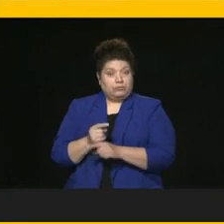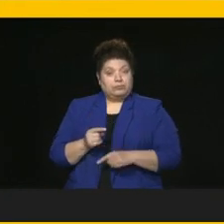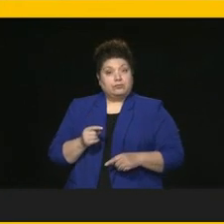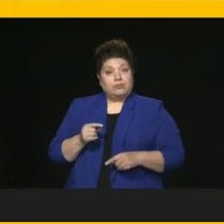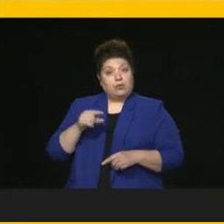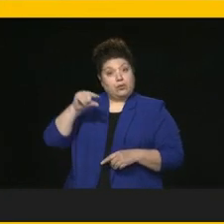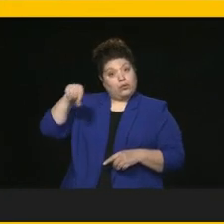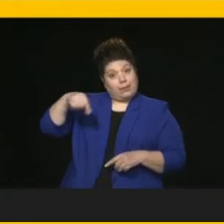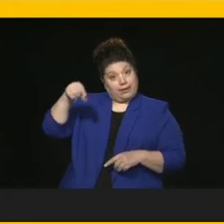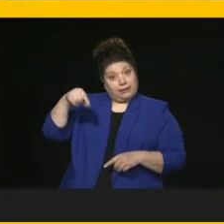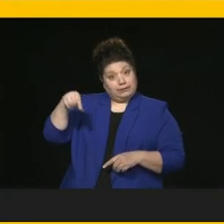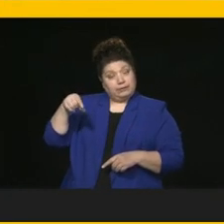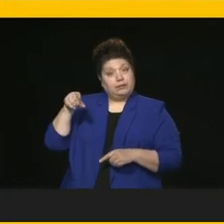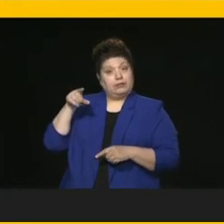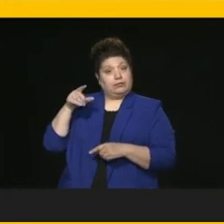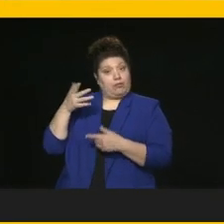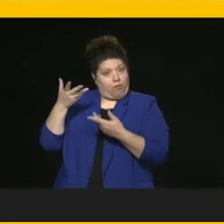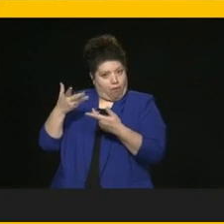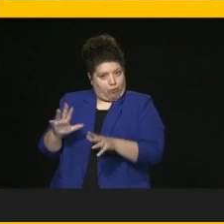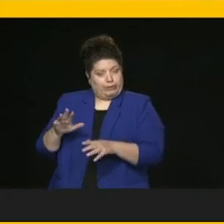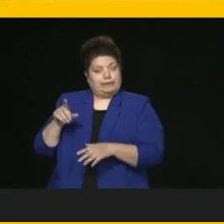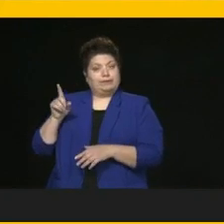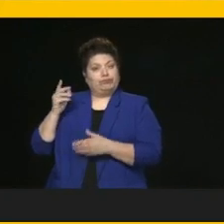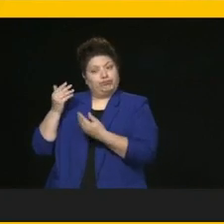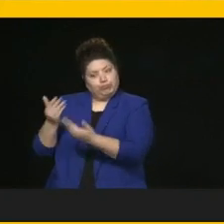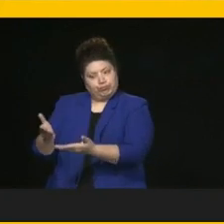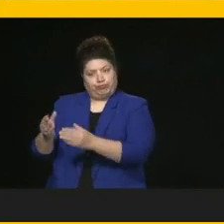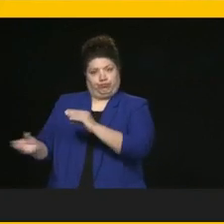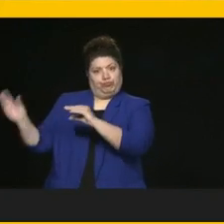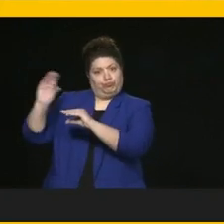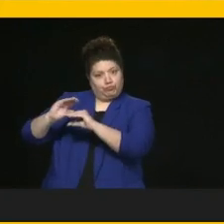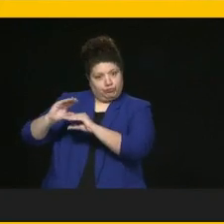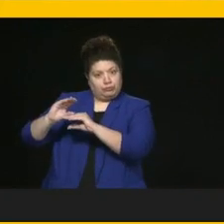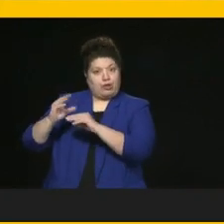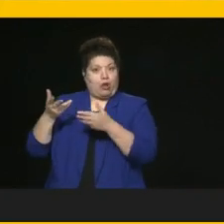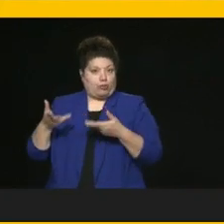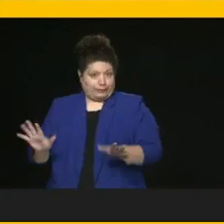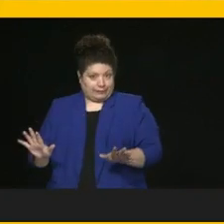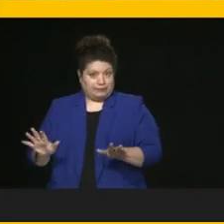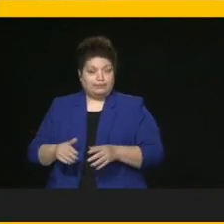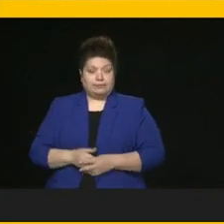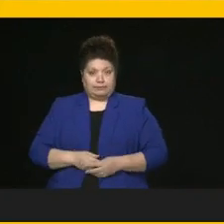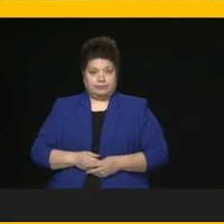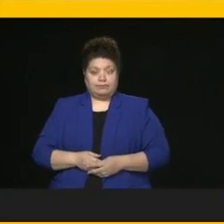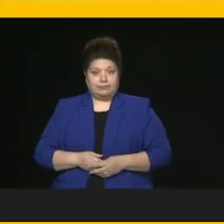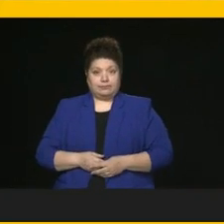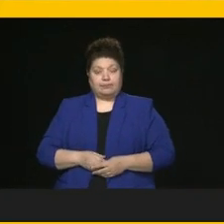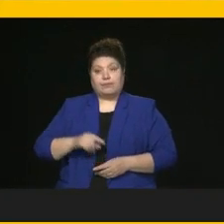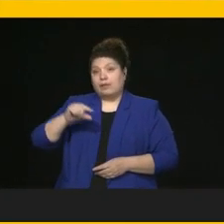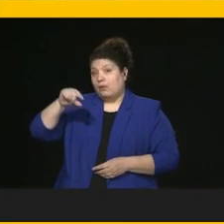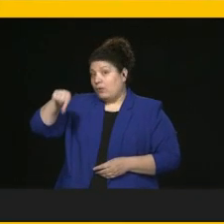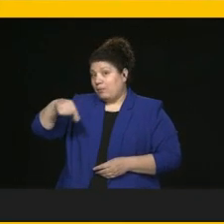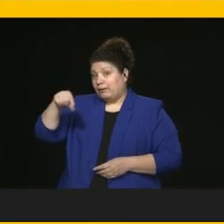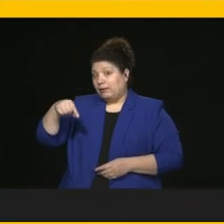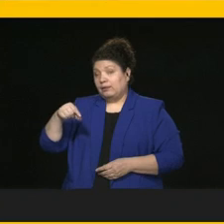RIGHT IN STATING THAT QUÉBEC HAS ALREADY TAKEN ACTION ON THIS